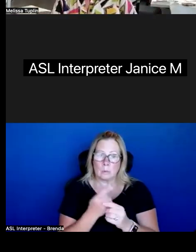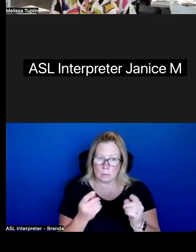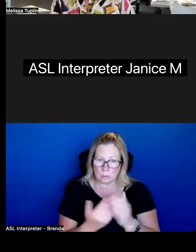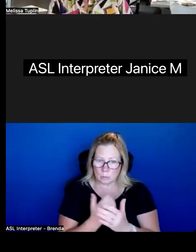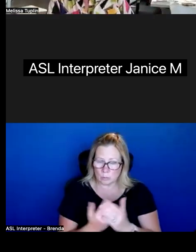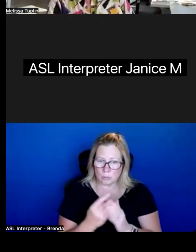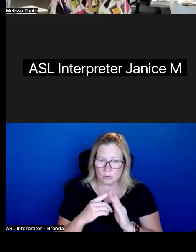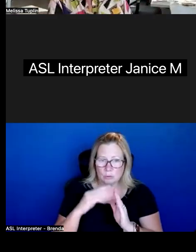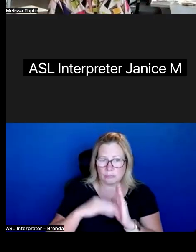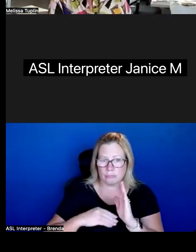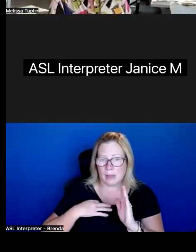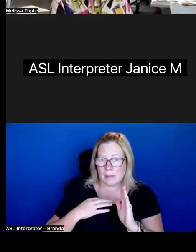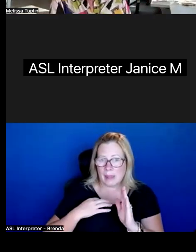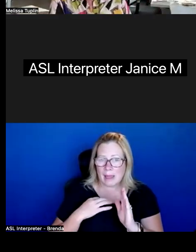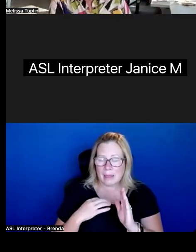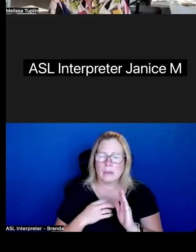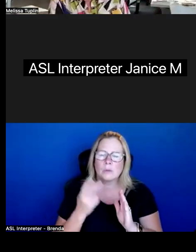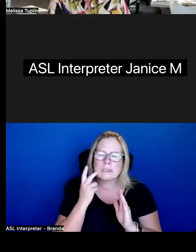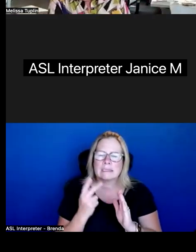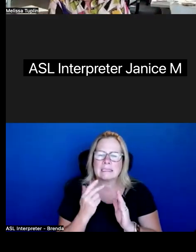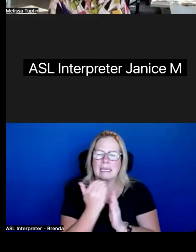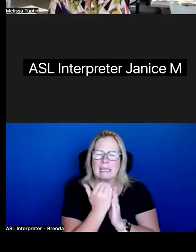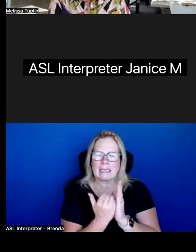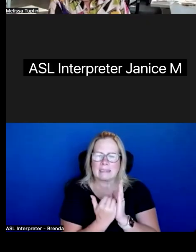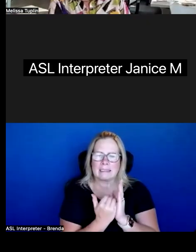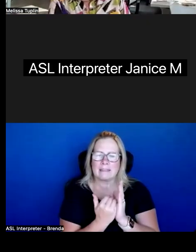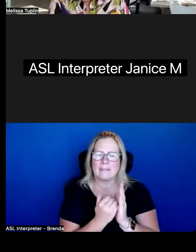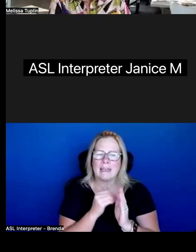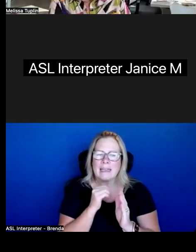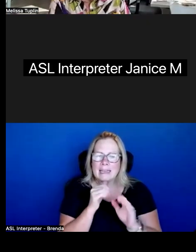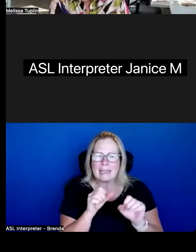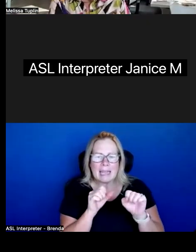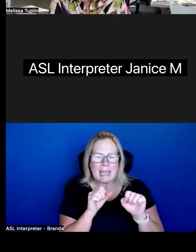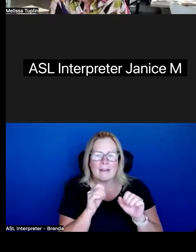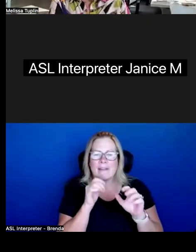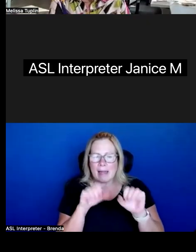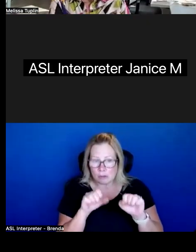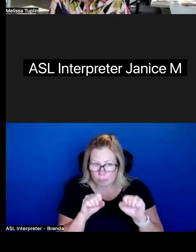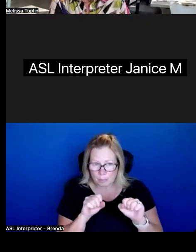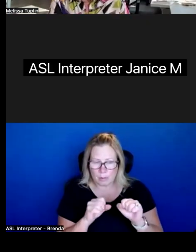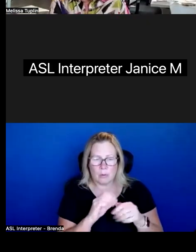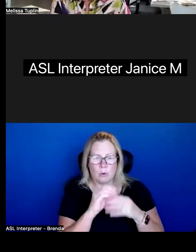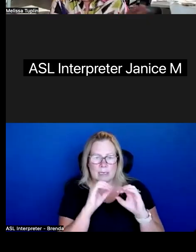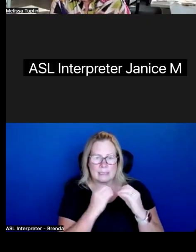The operating grant program provides virtually unrestricted operating funds on an annual basis.